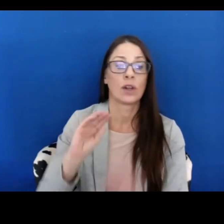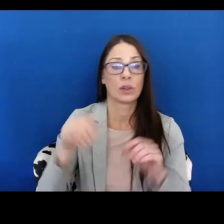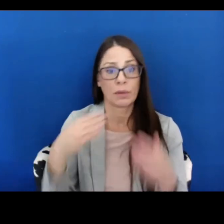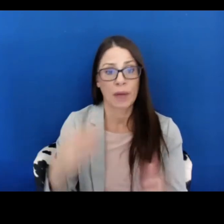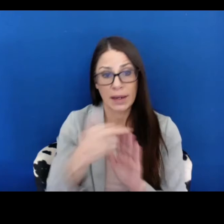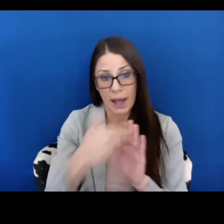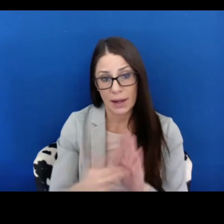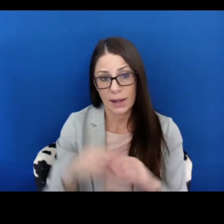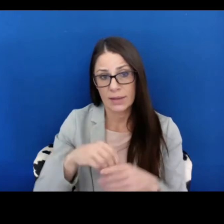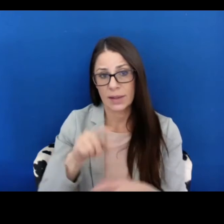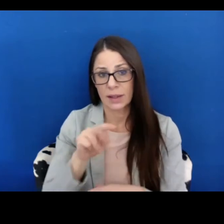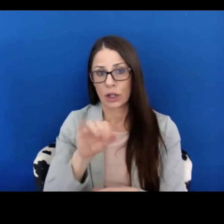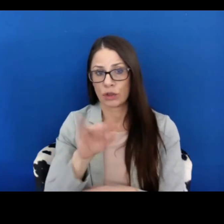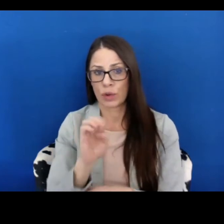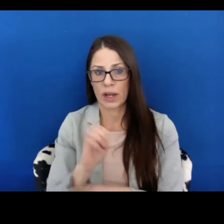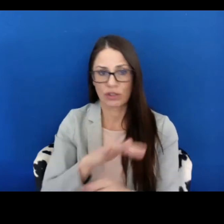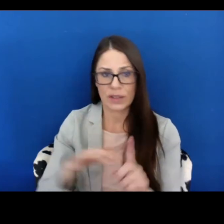settings. 15:21:37 But the way that qualities are calculated